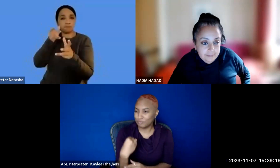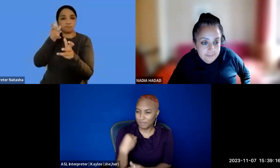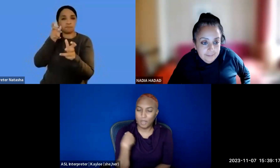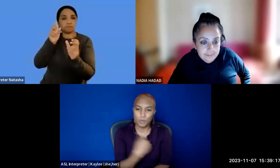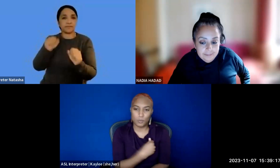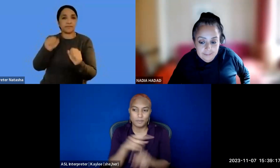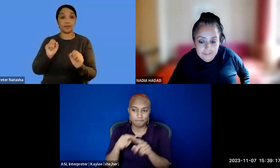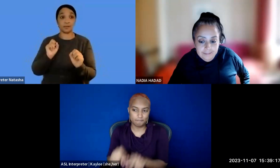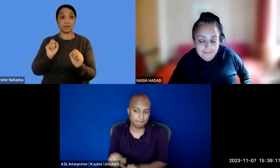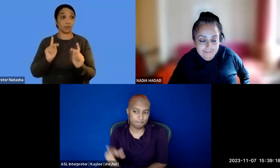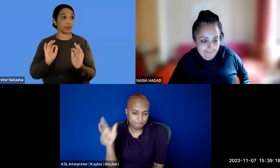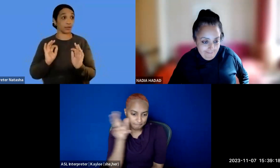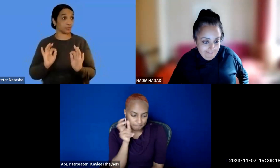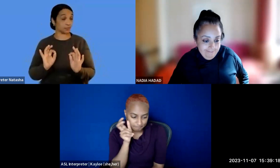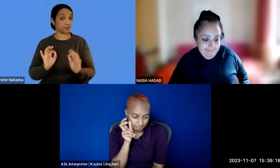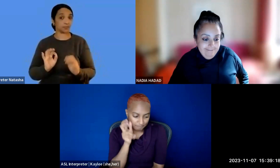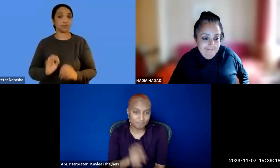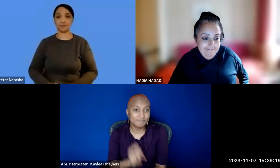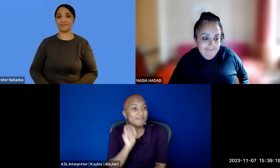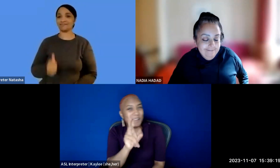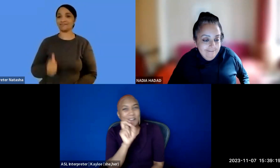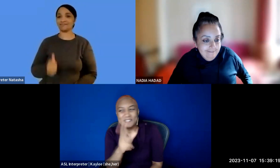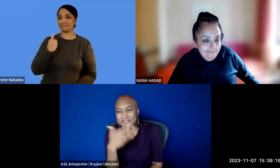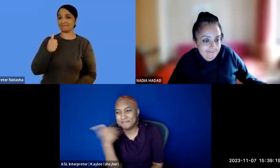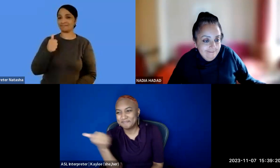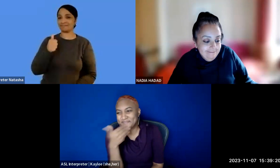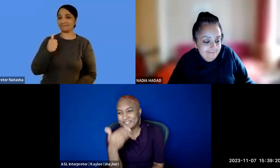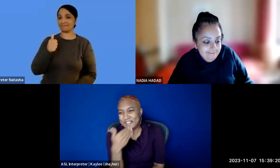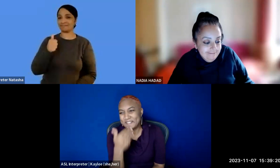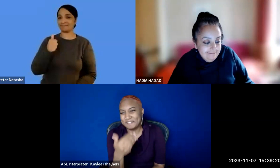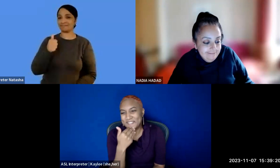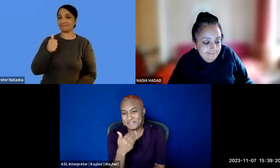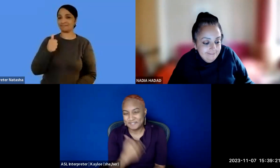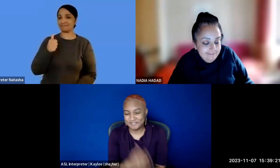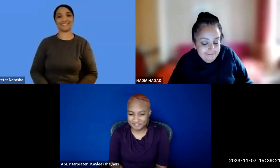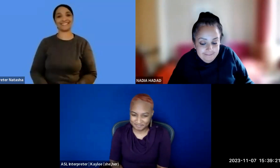OK, much better. Thank you, Alicia. OK, great.